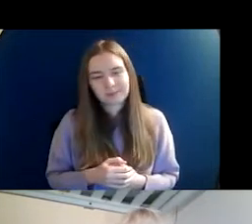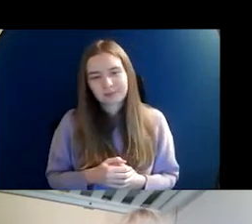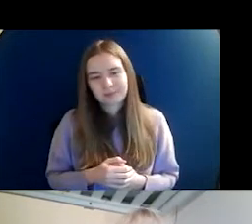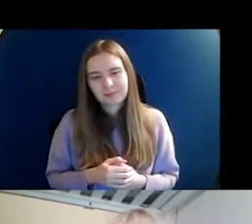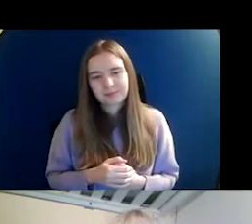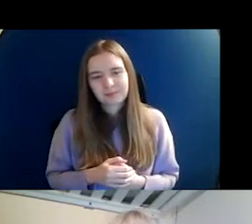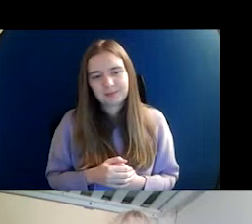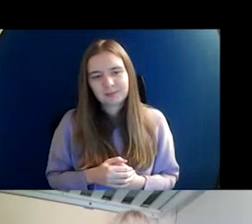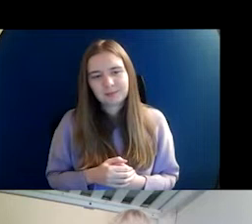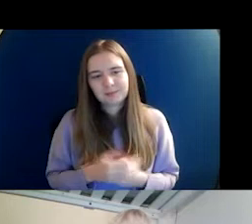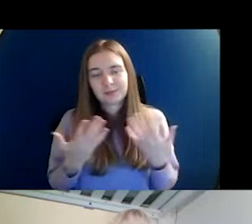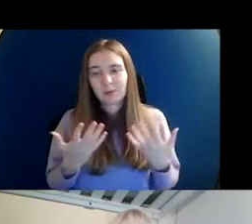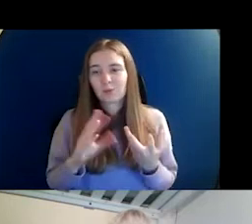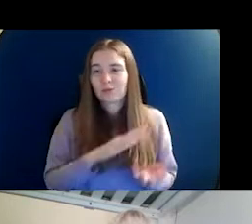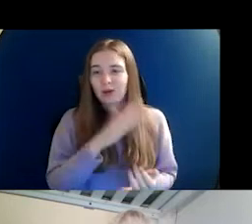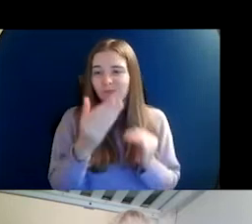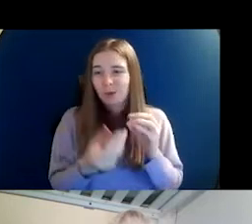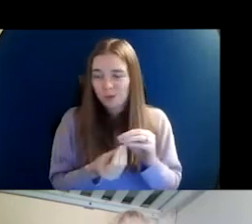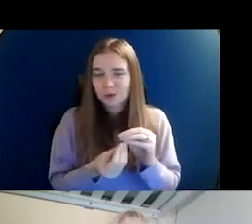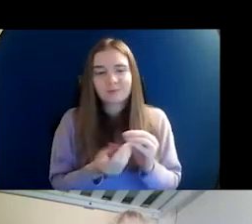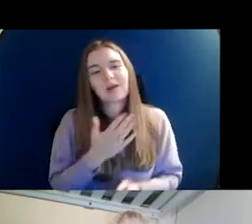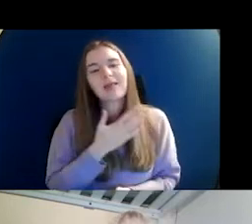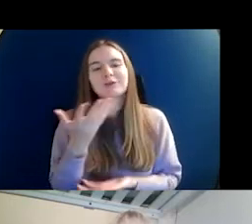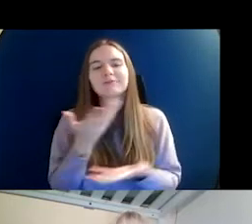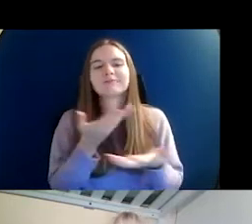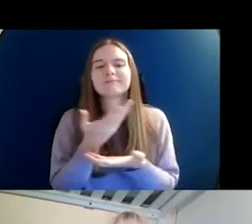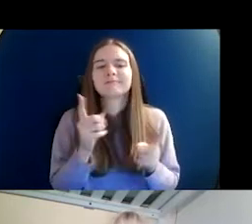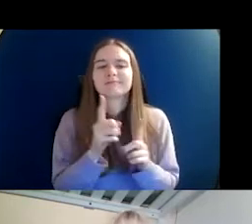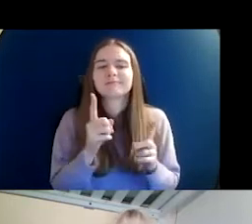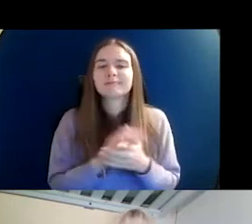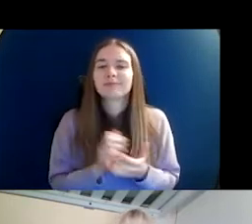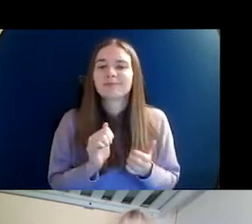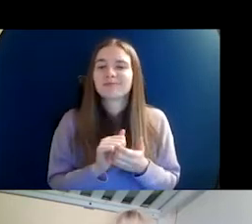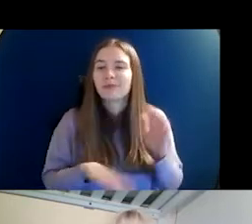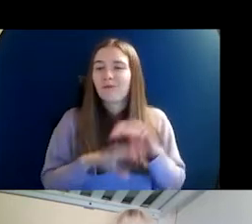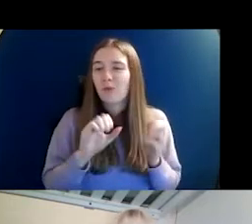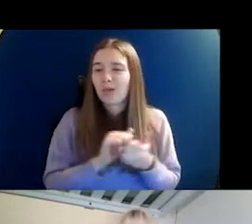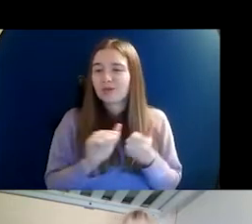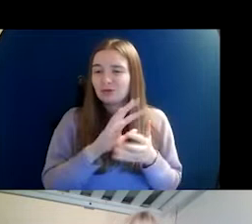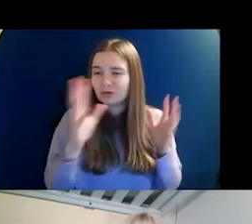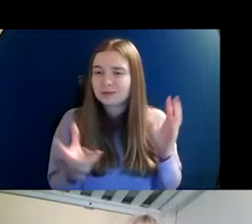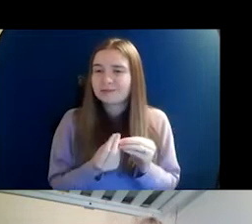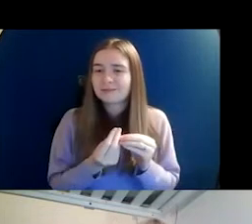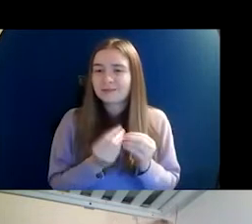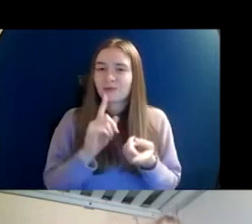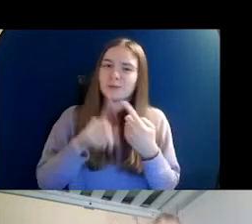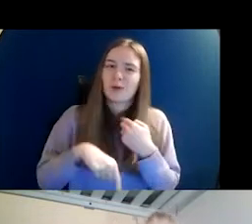So in conclusion, I'd like to talk about the industry as a whole sort of responding to my provocation as well.